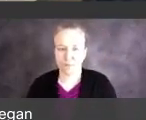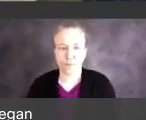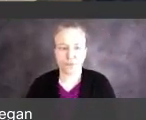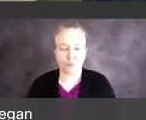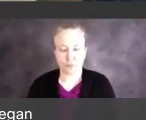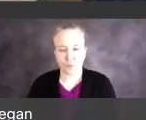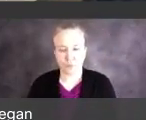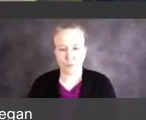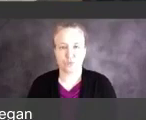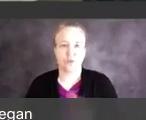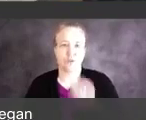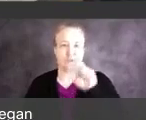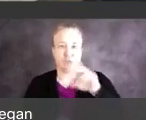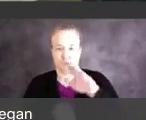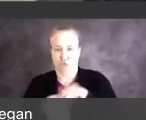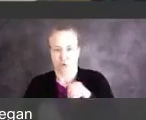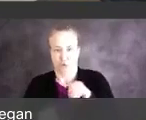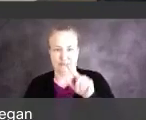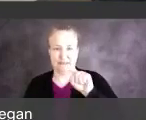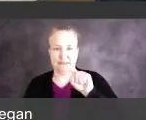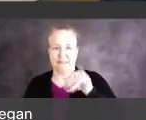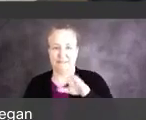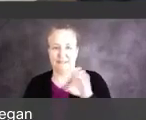[Staff] Next we'll go to Stephanie Stahl from CBS 3.